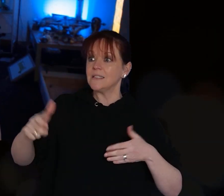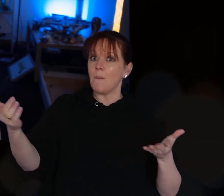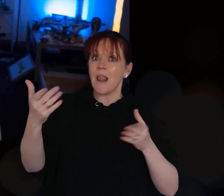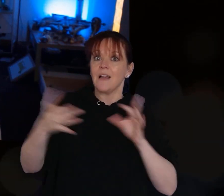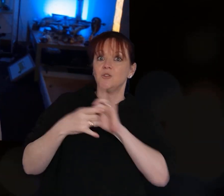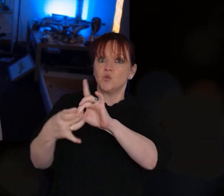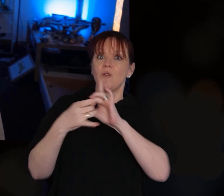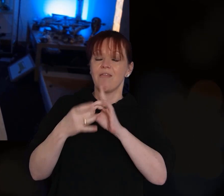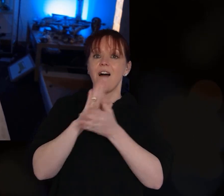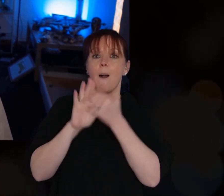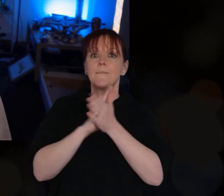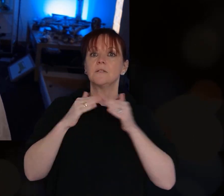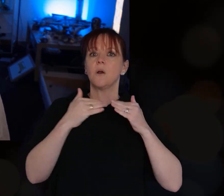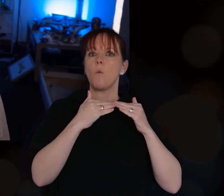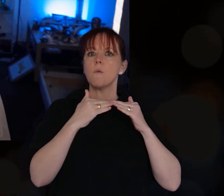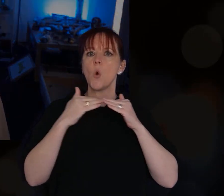Congratulations, well deserved!